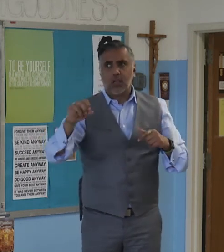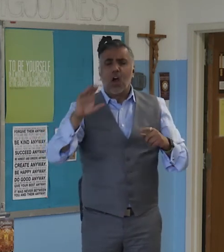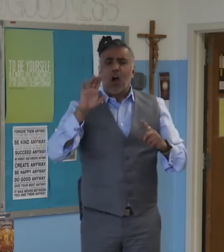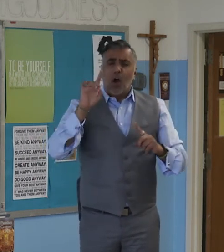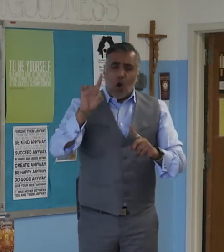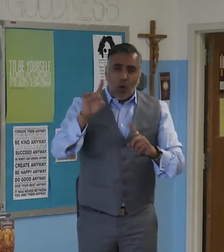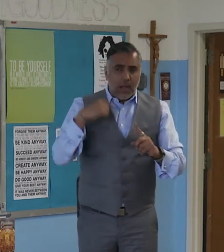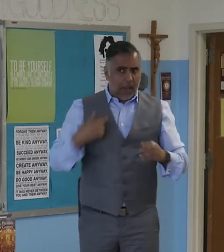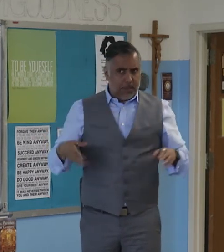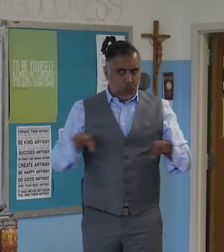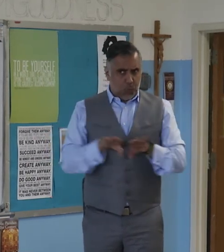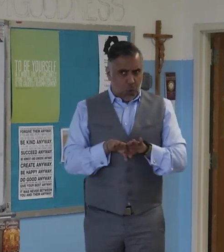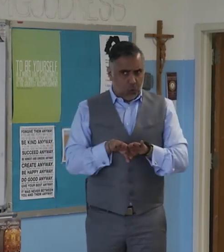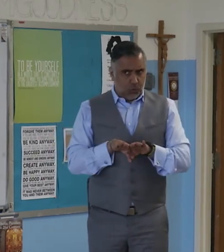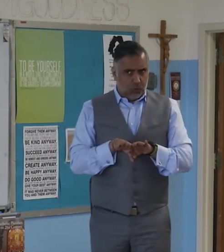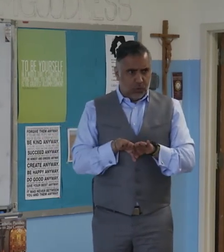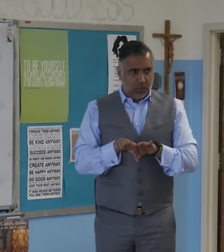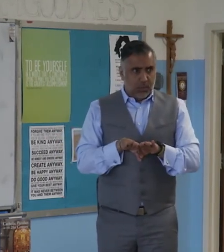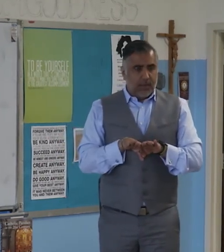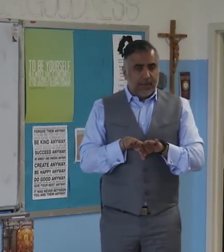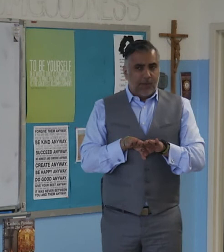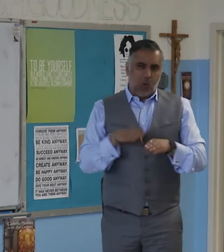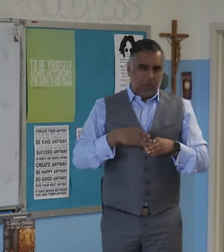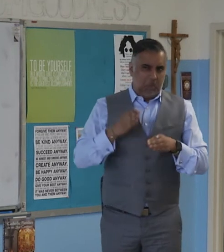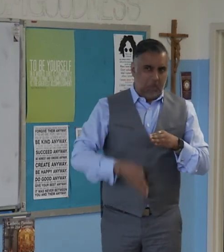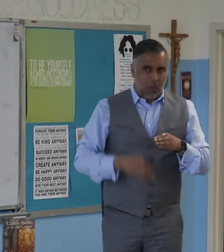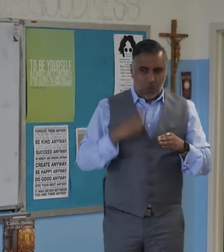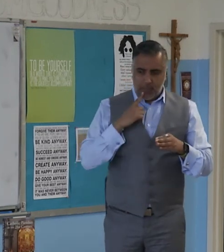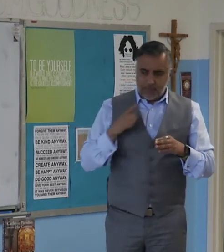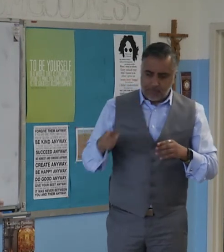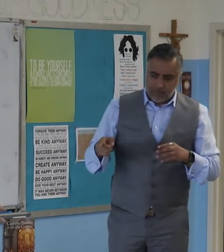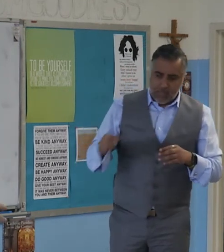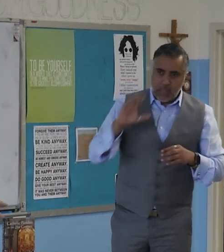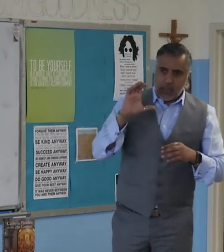close on a note which is someone unfortunate. CARA has a new book out,